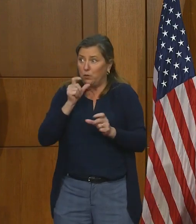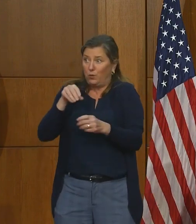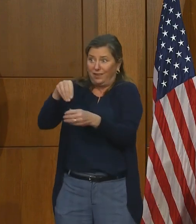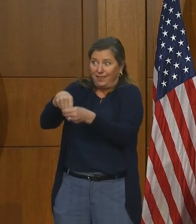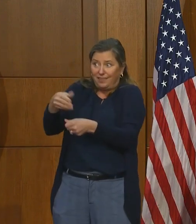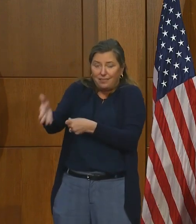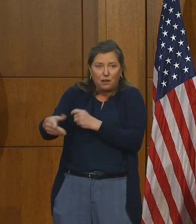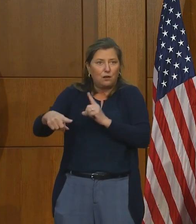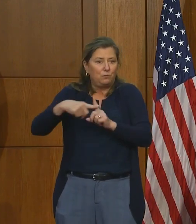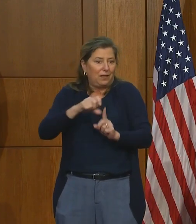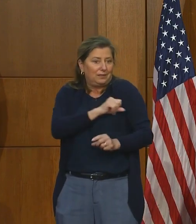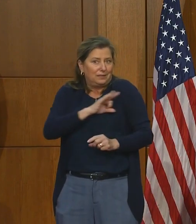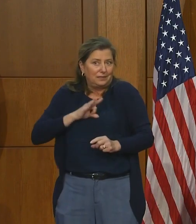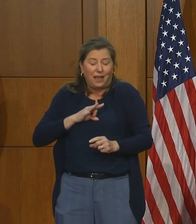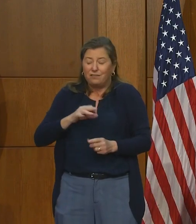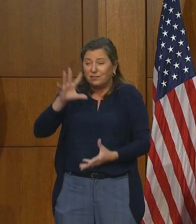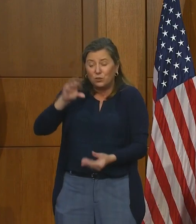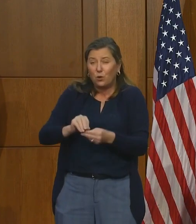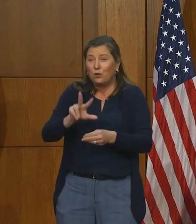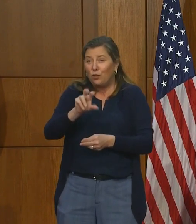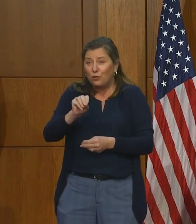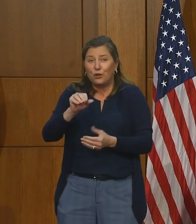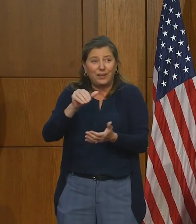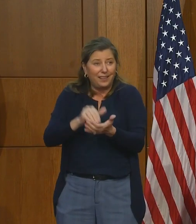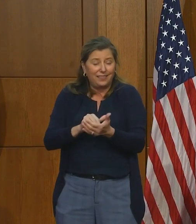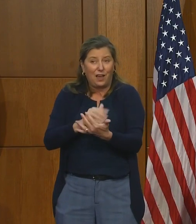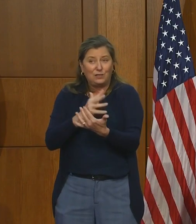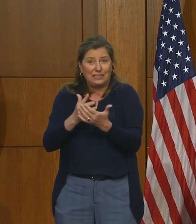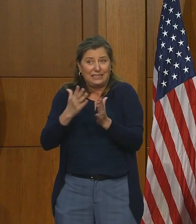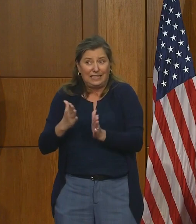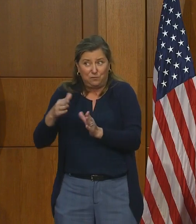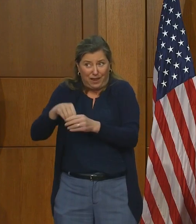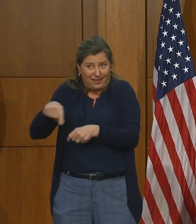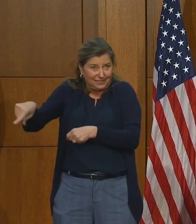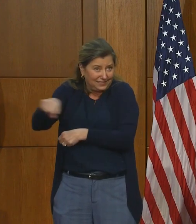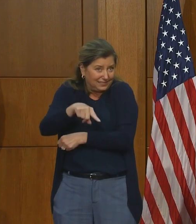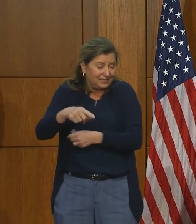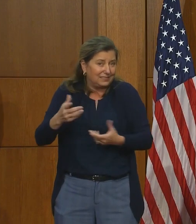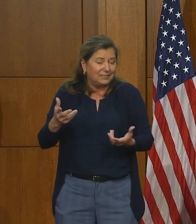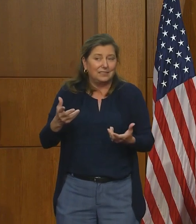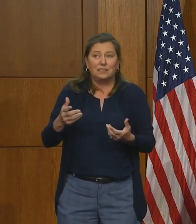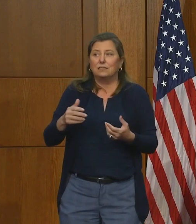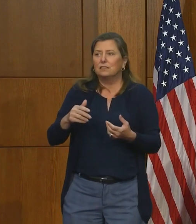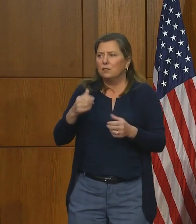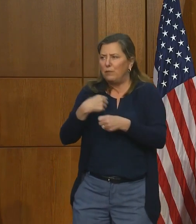HEALTH AND SAFETY OF THEIR STAFF AND ALL. OF THIRTY